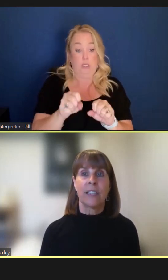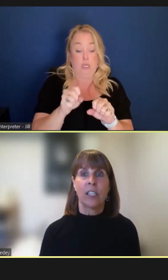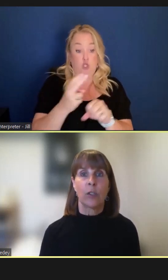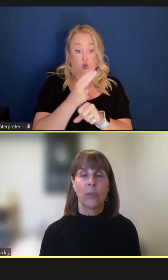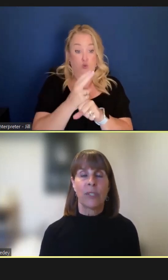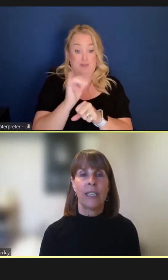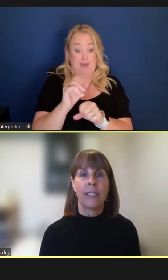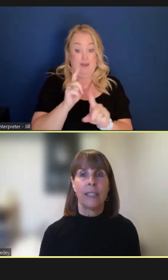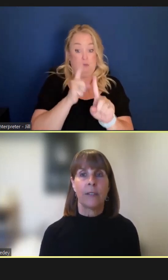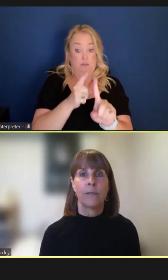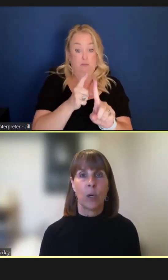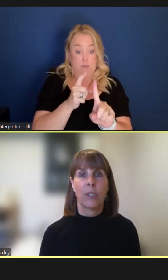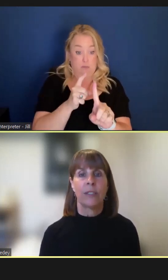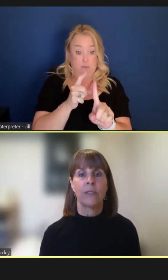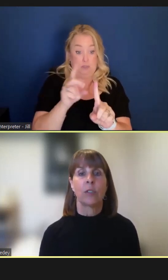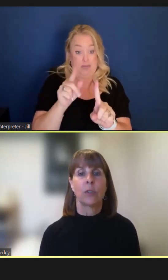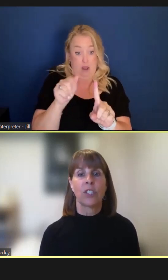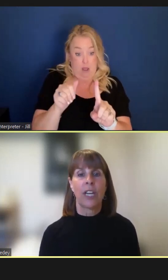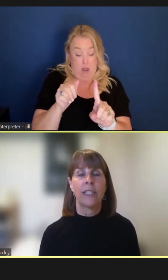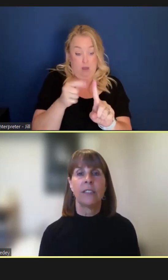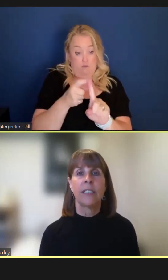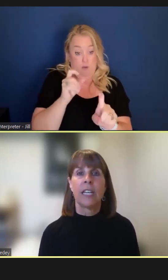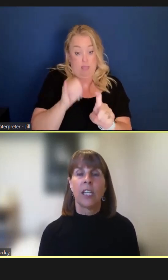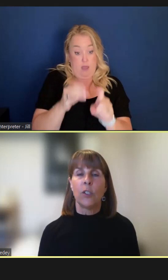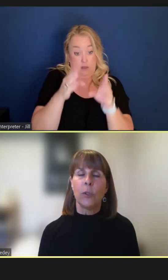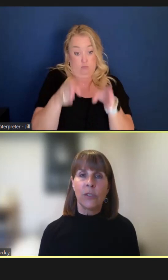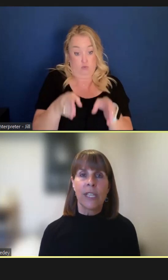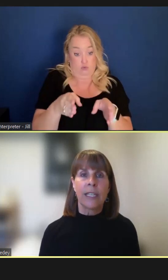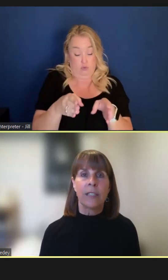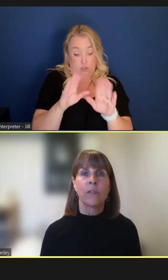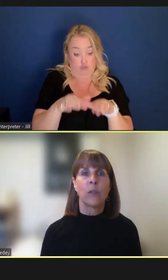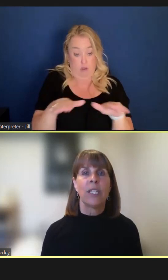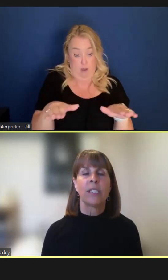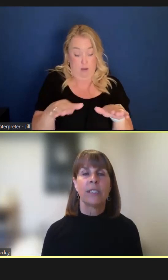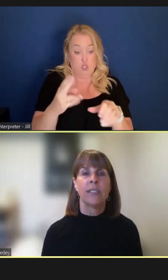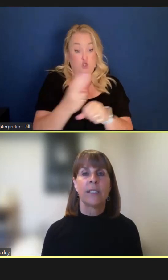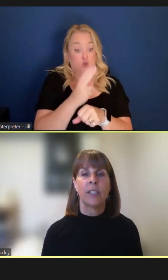you're obtaining from an individual child use that information that you've